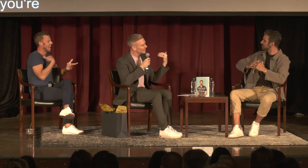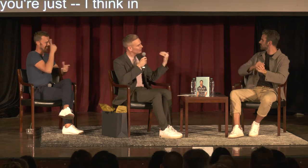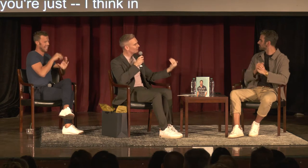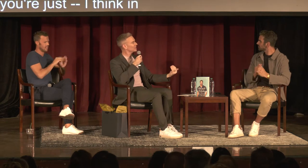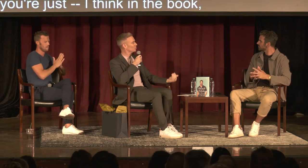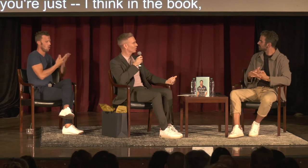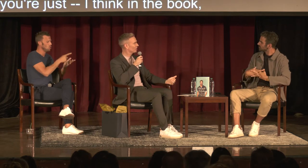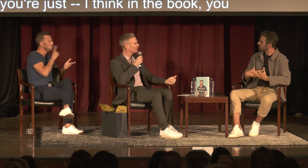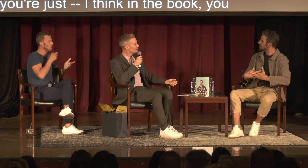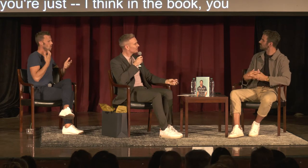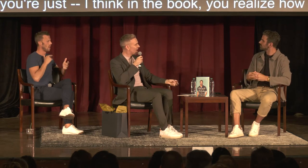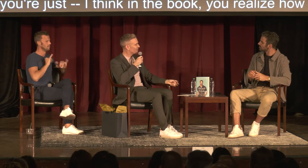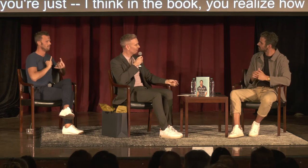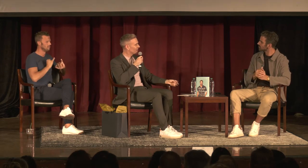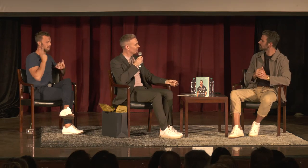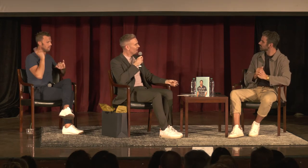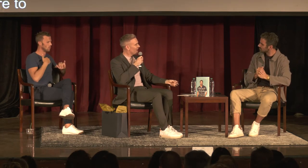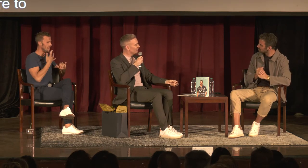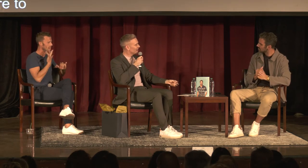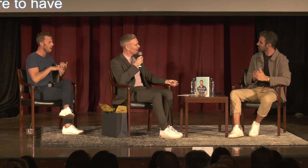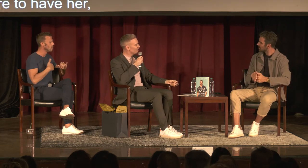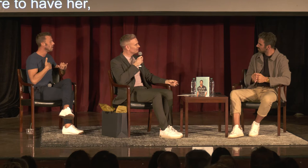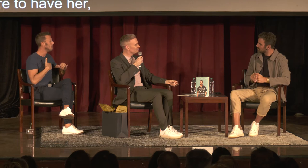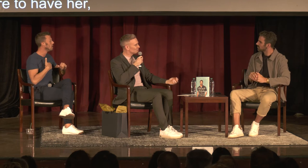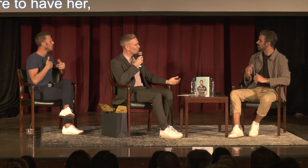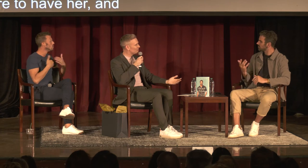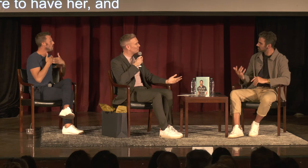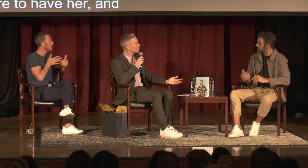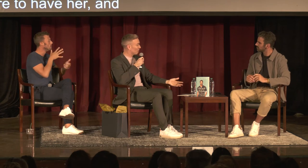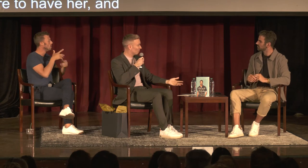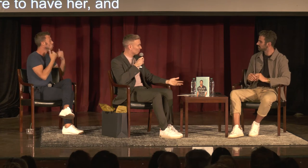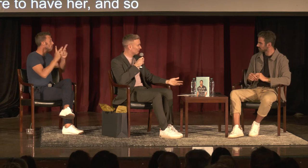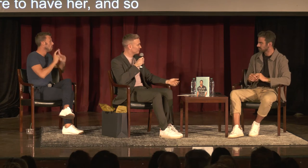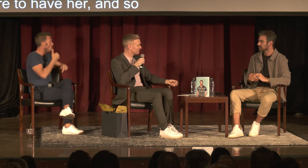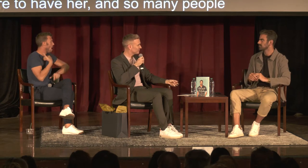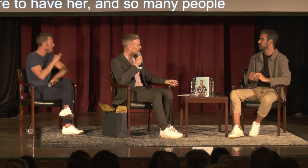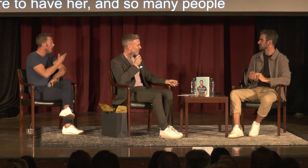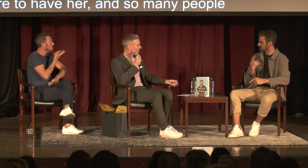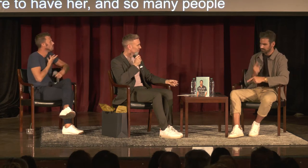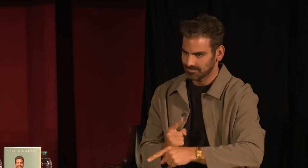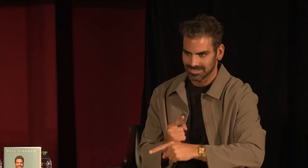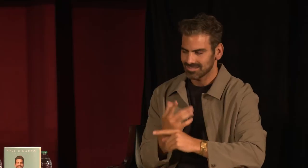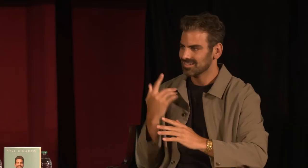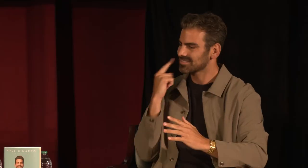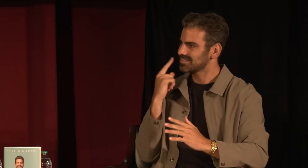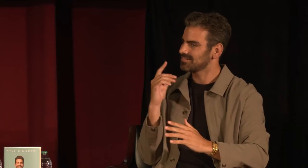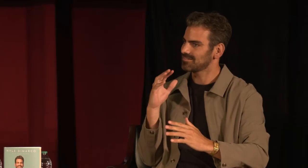realize how lucky you were to have her. And so many people don't. Right. Absolutely.